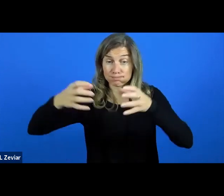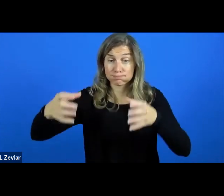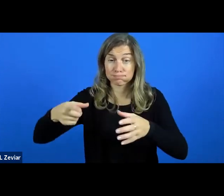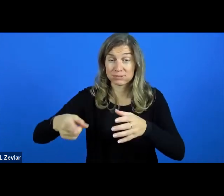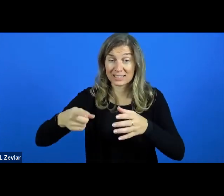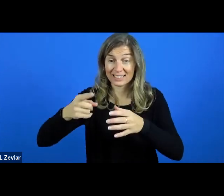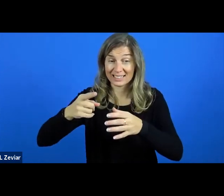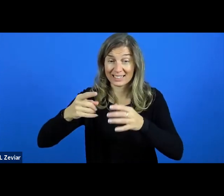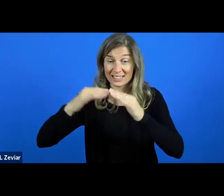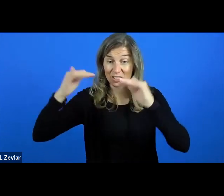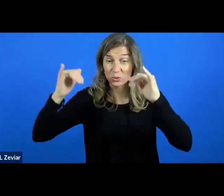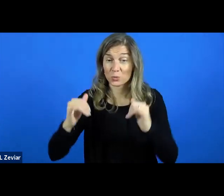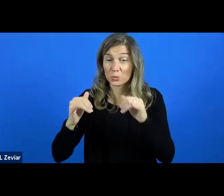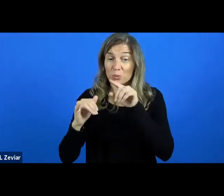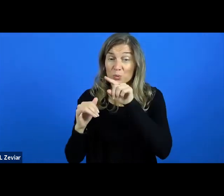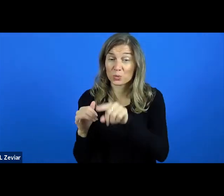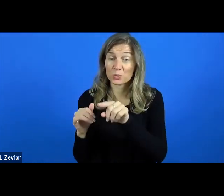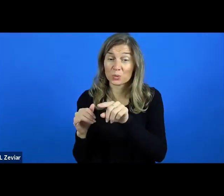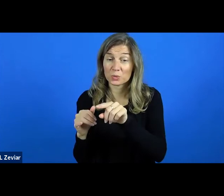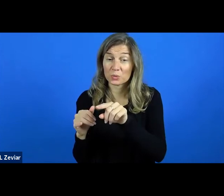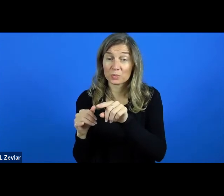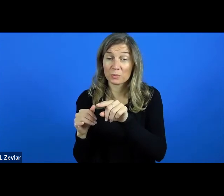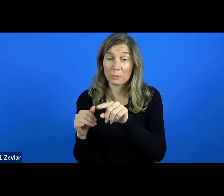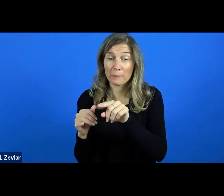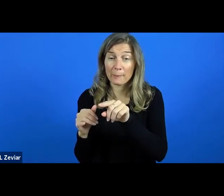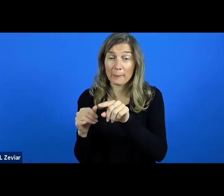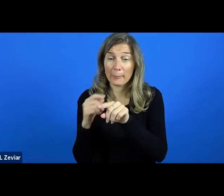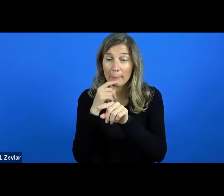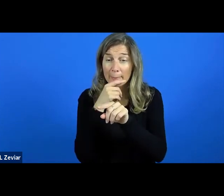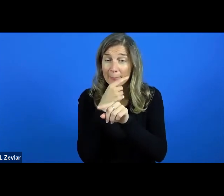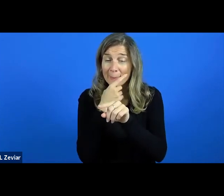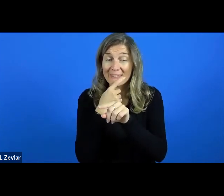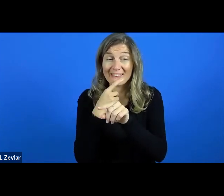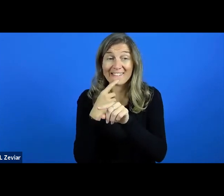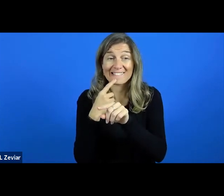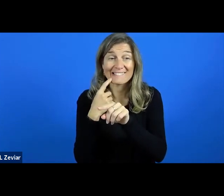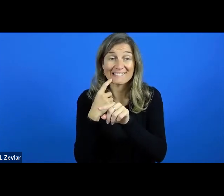According to what they published it was to promote qualified occupation